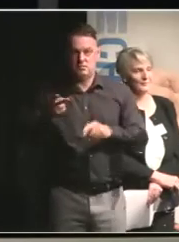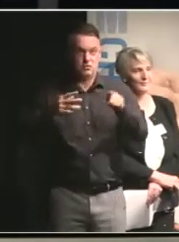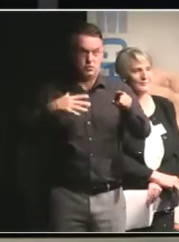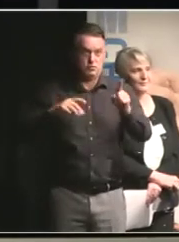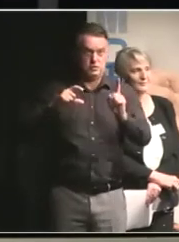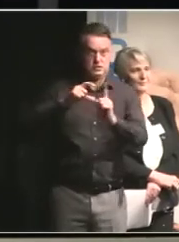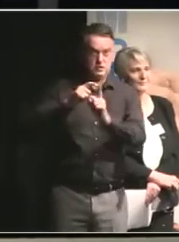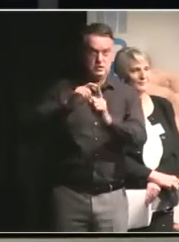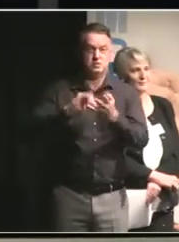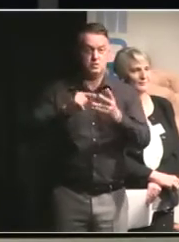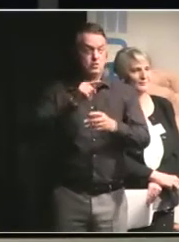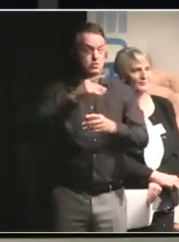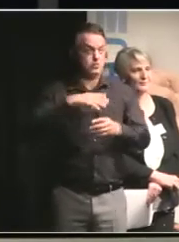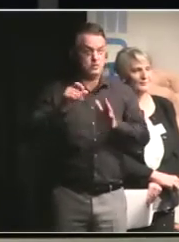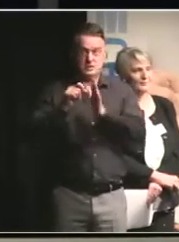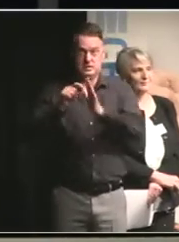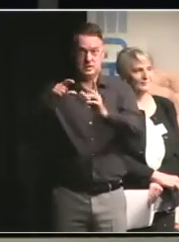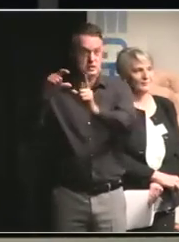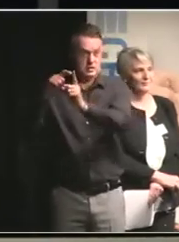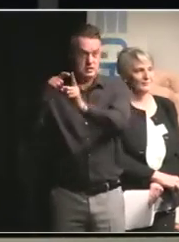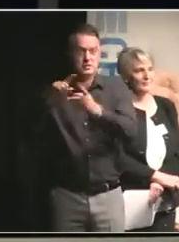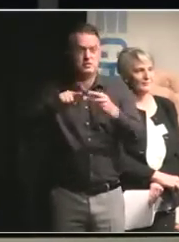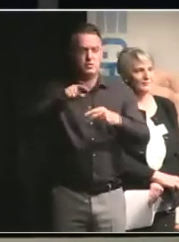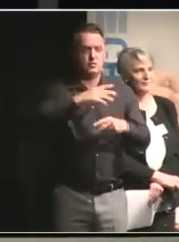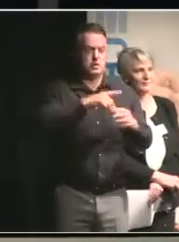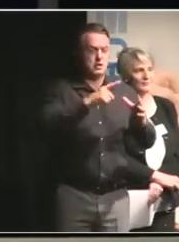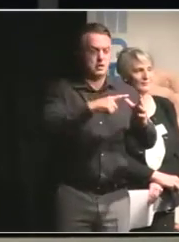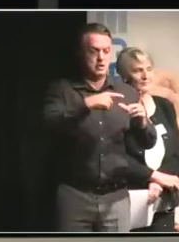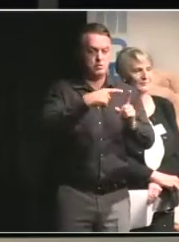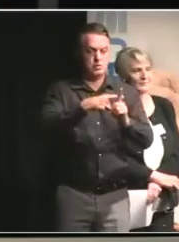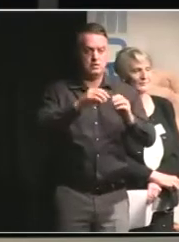so you're going to sell D and if you got A+B going to make a hundred percent of D,